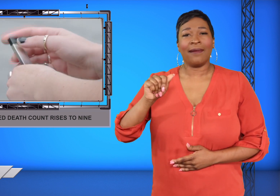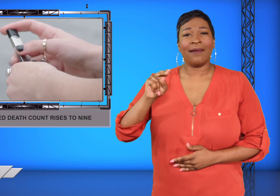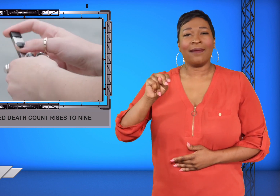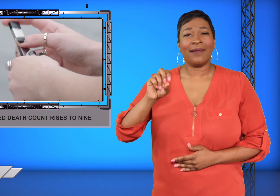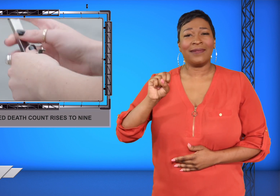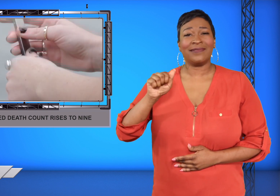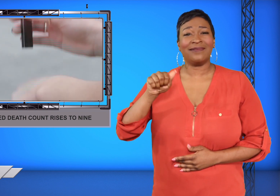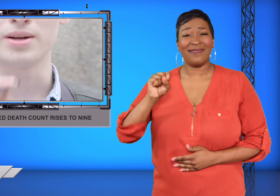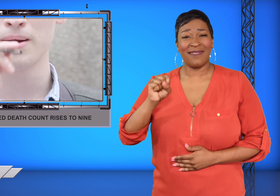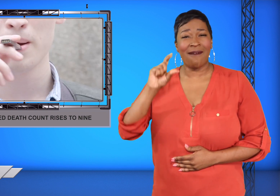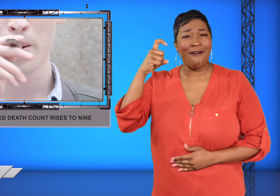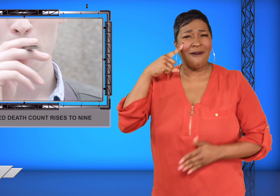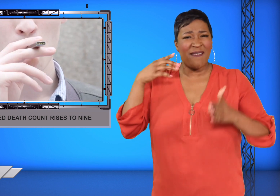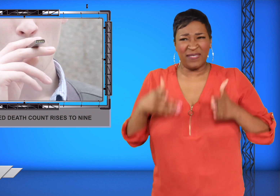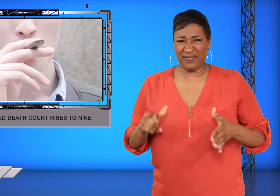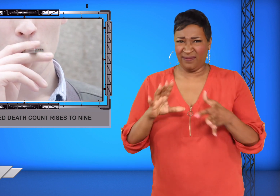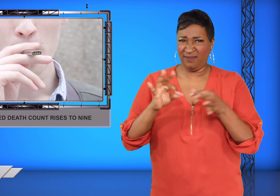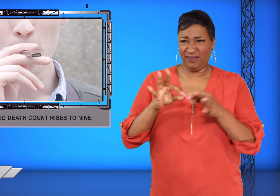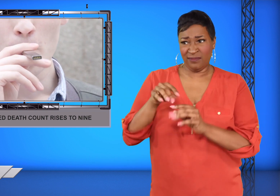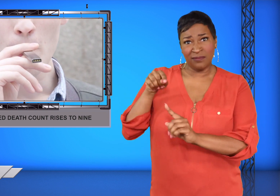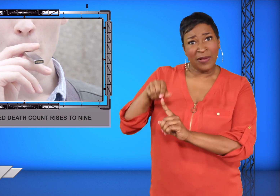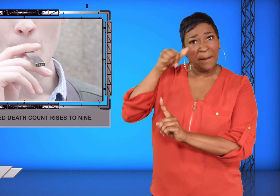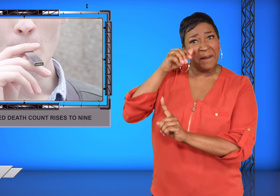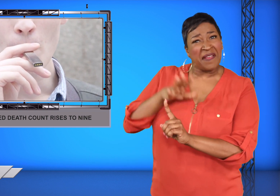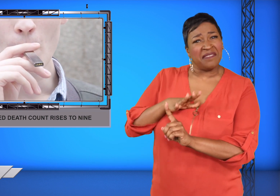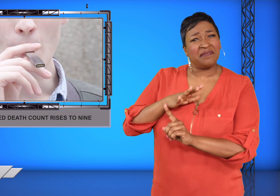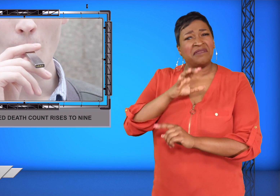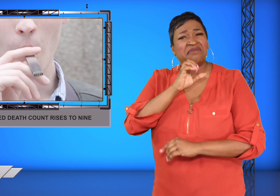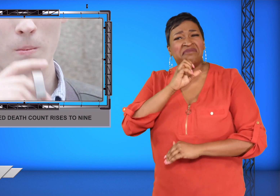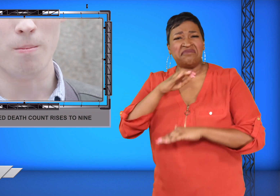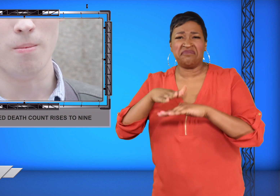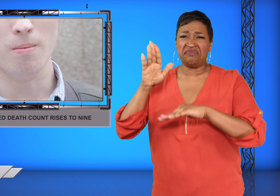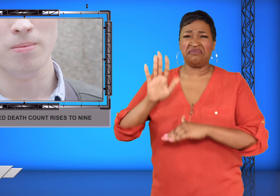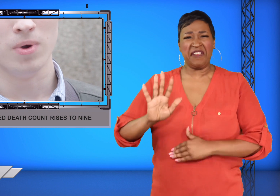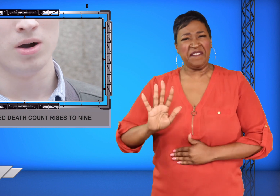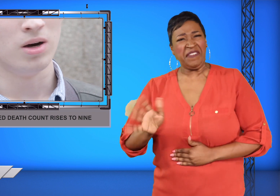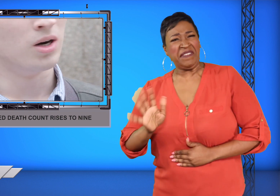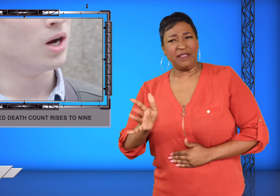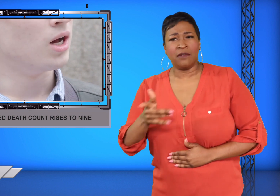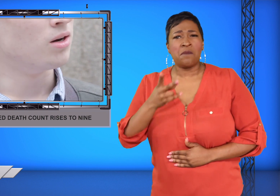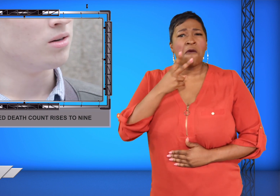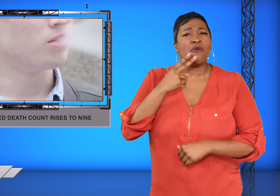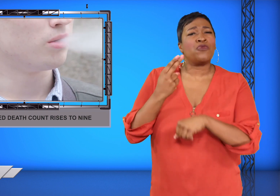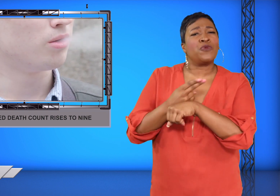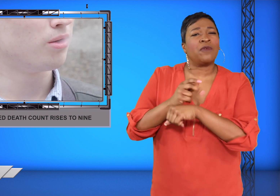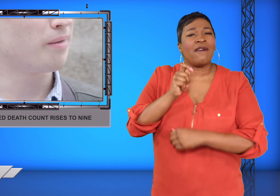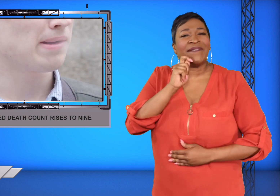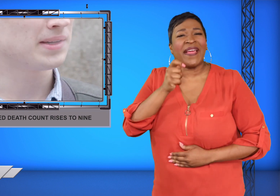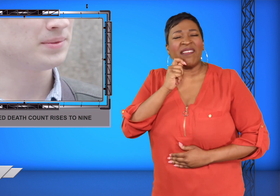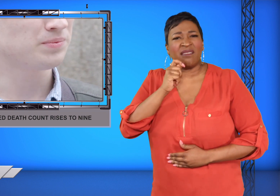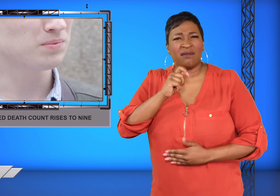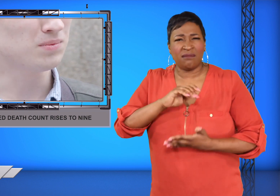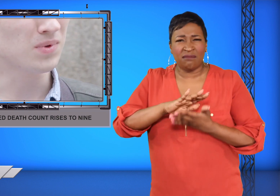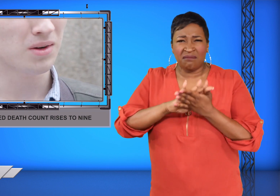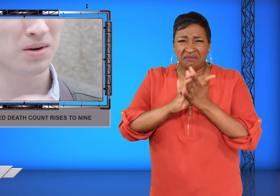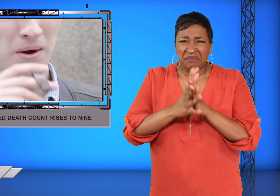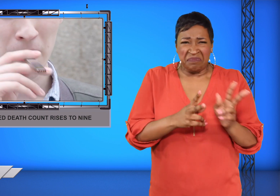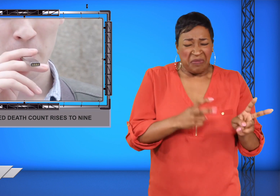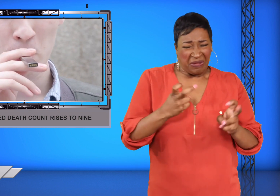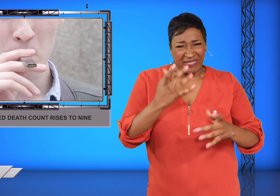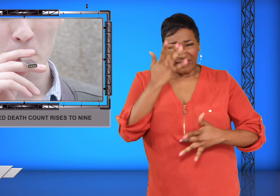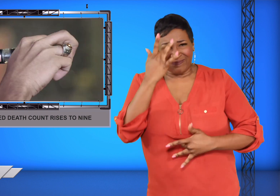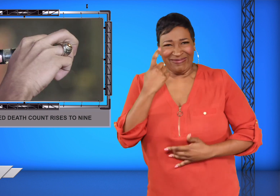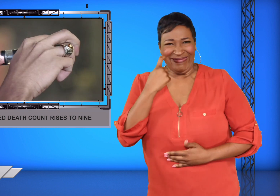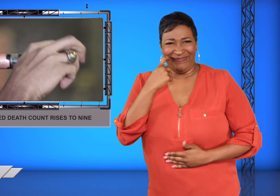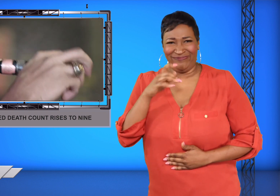The governor of Kansas says a man over the age of 50 died recently after an illness linked